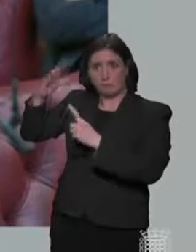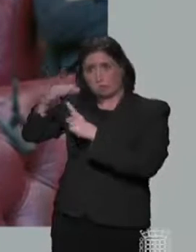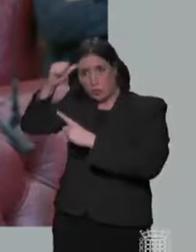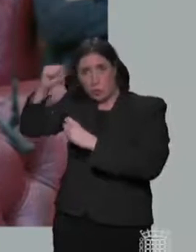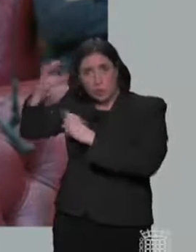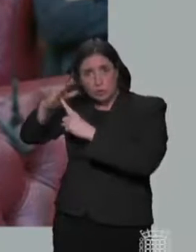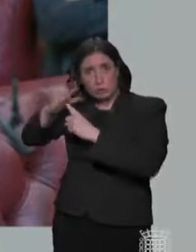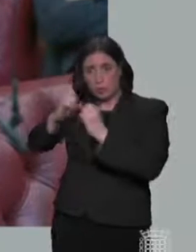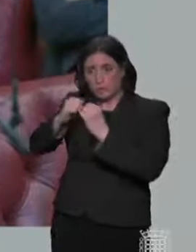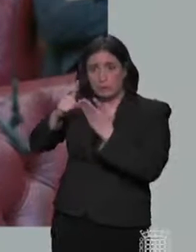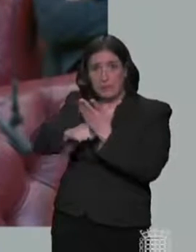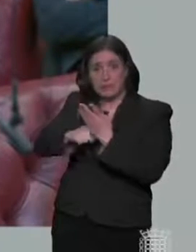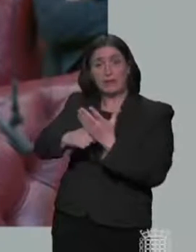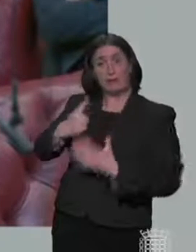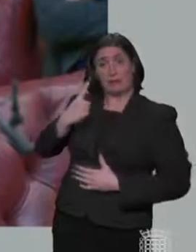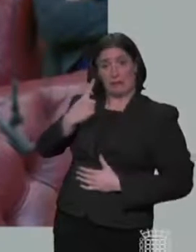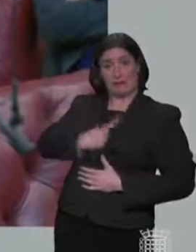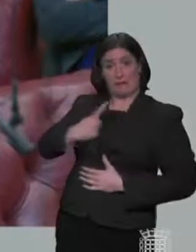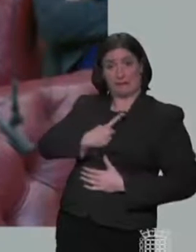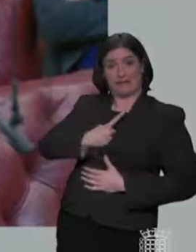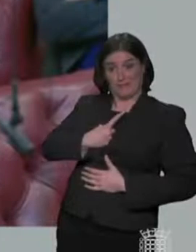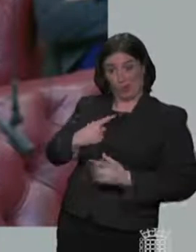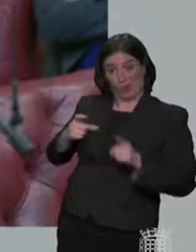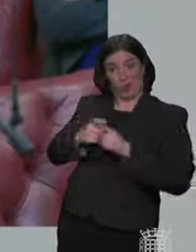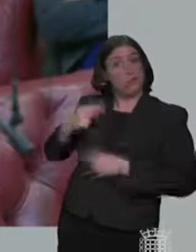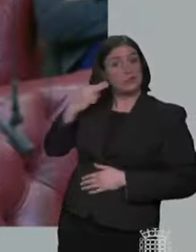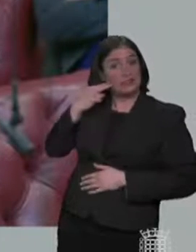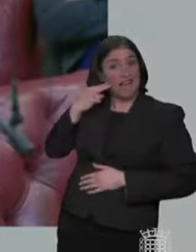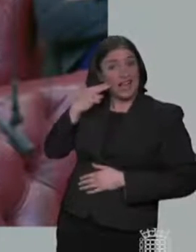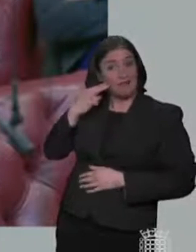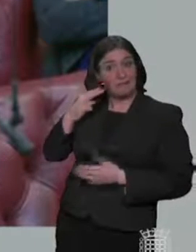deaf talker myself i've also learned so much about the deaf community in the uk